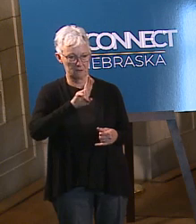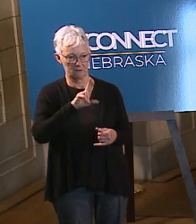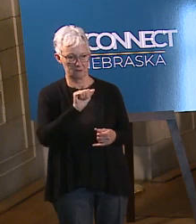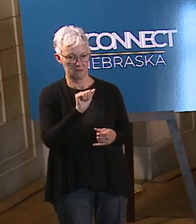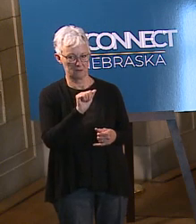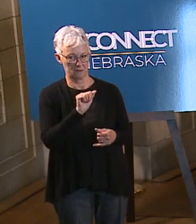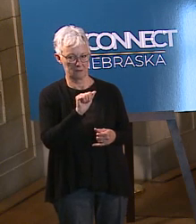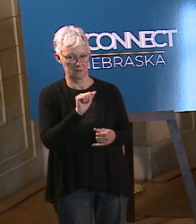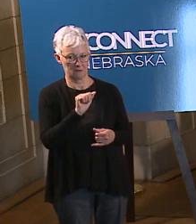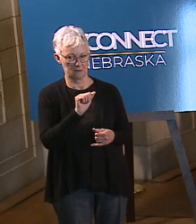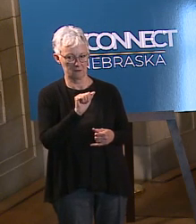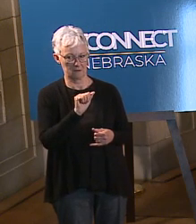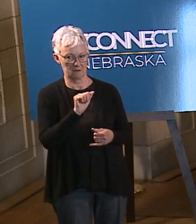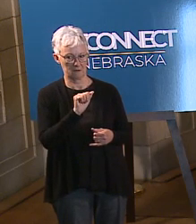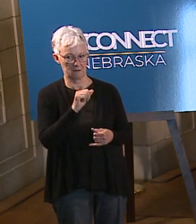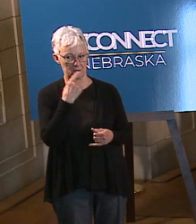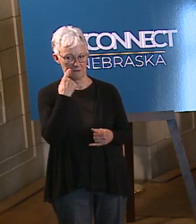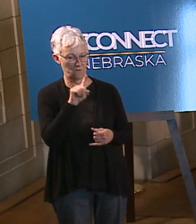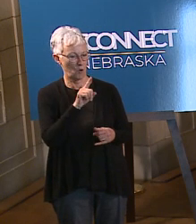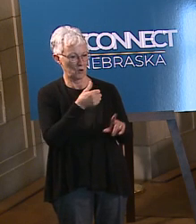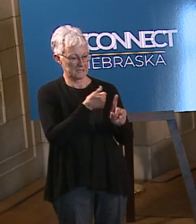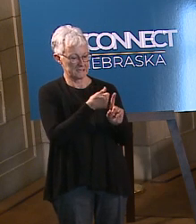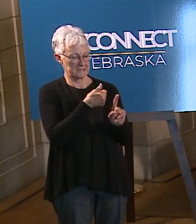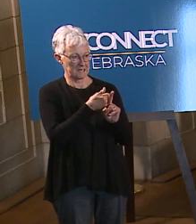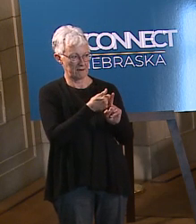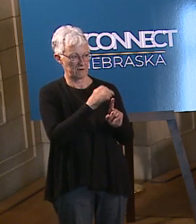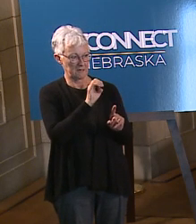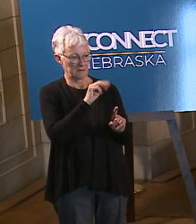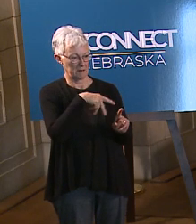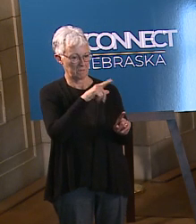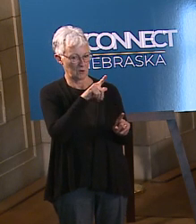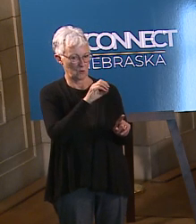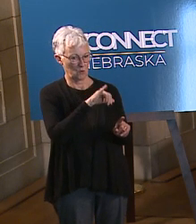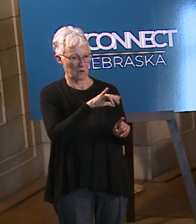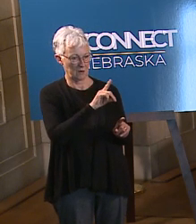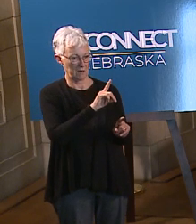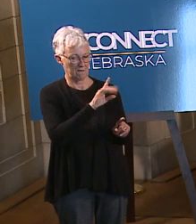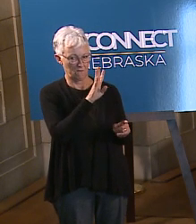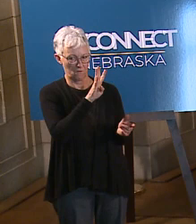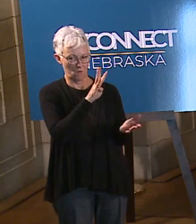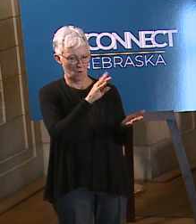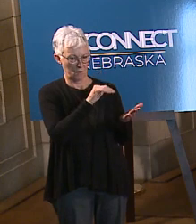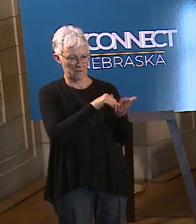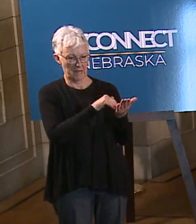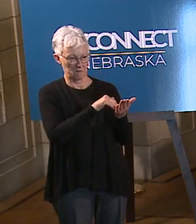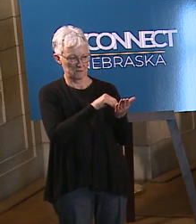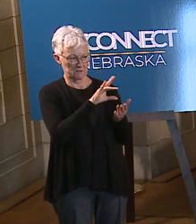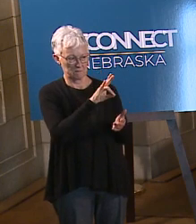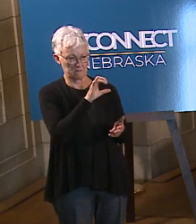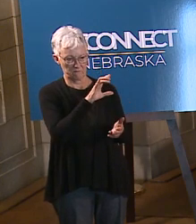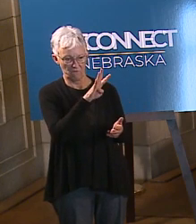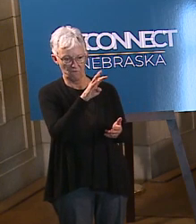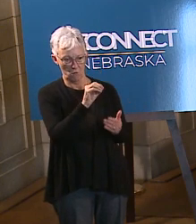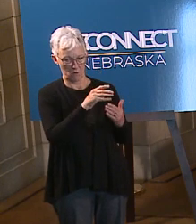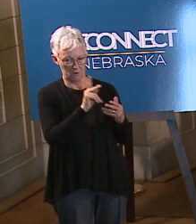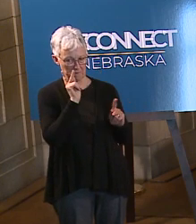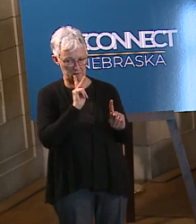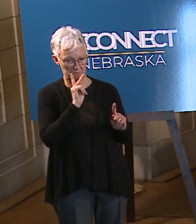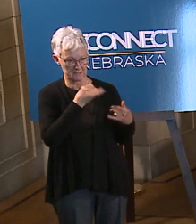ALL RIGHT. THE NUMBERS, CURRENTLY THE PRAY,